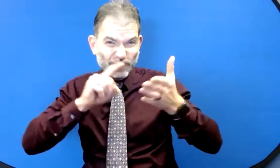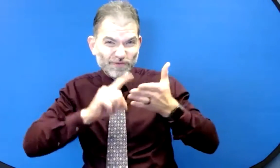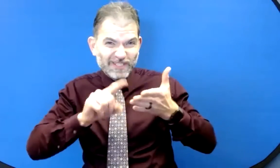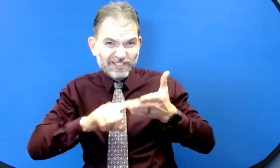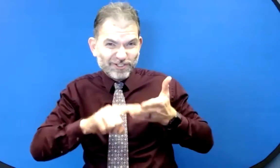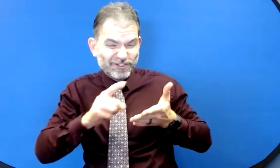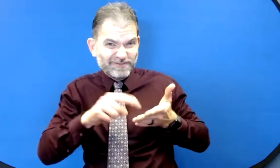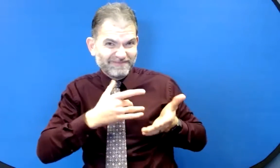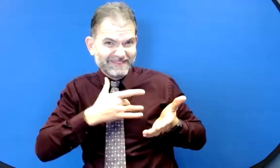ASL Interpreter: and that